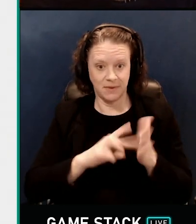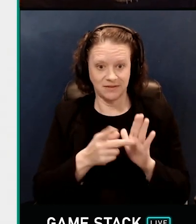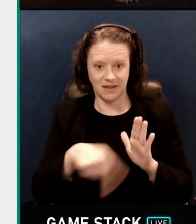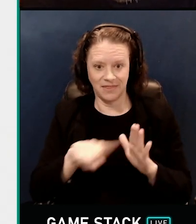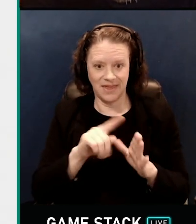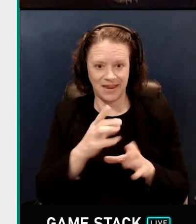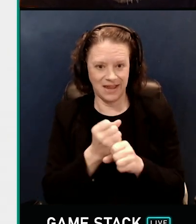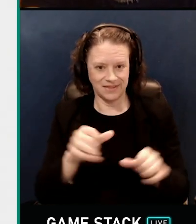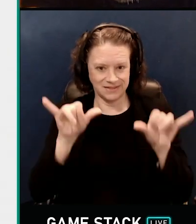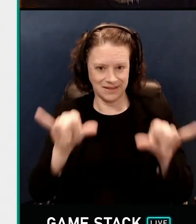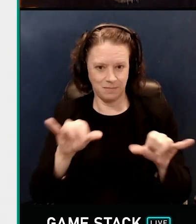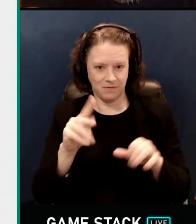those bug fixes as well.